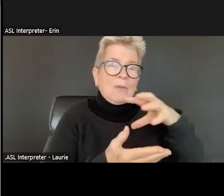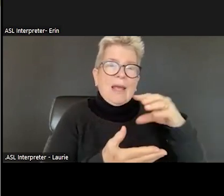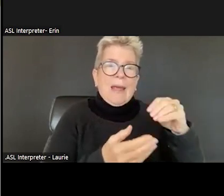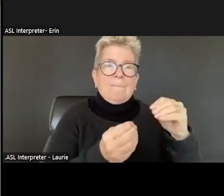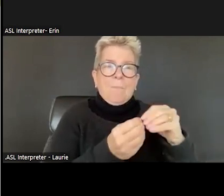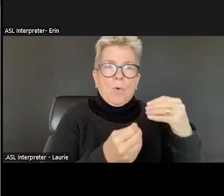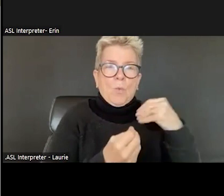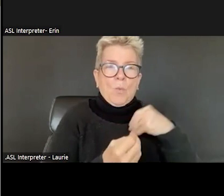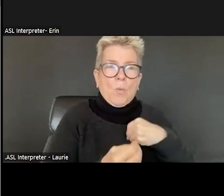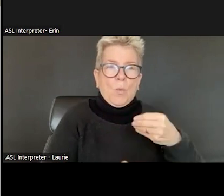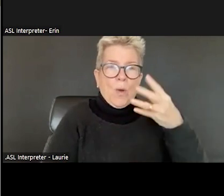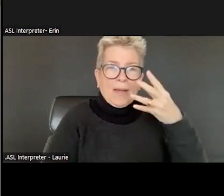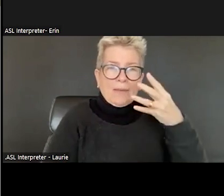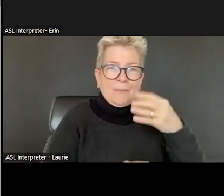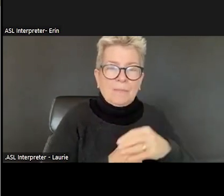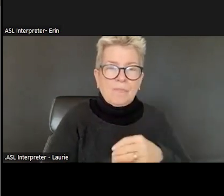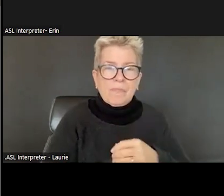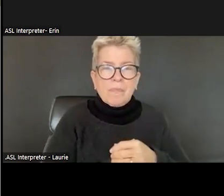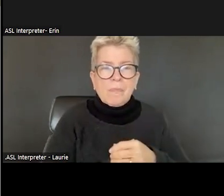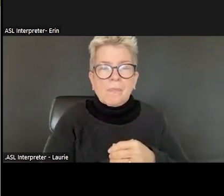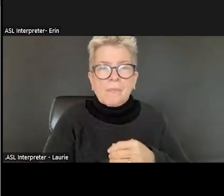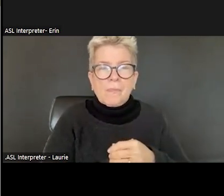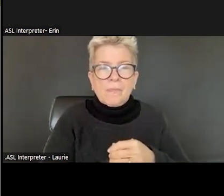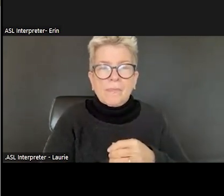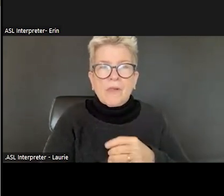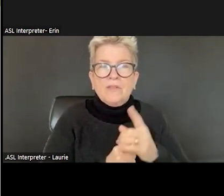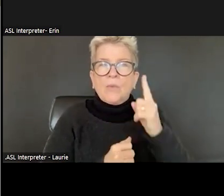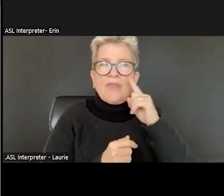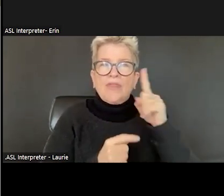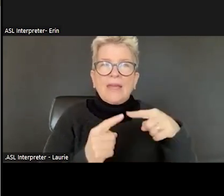Okay, so I think really building on those inequities, we need to make sure that the